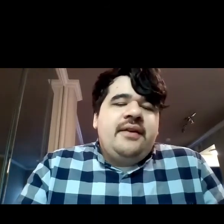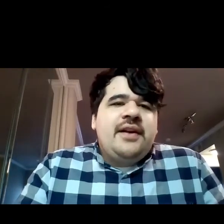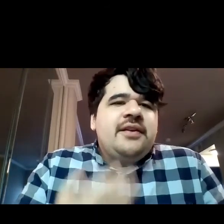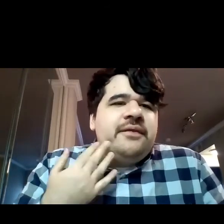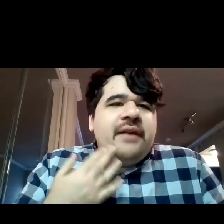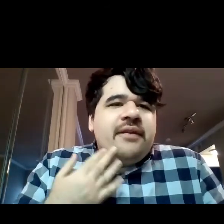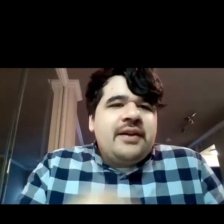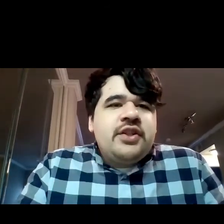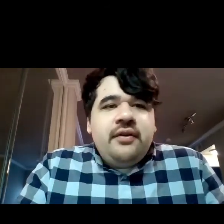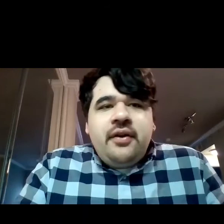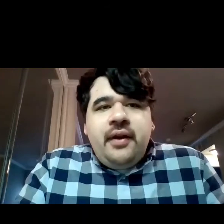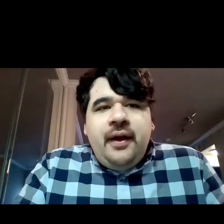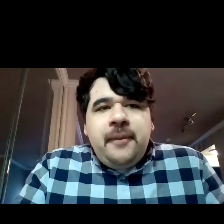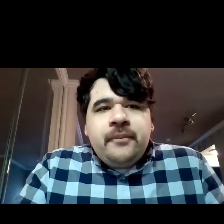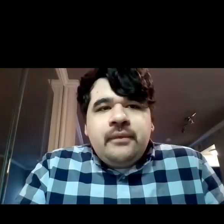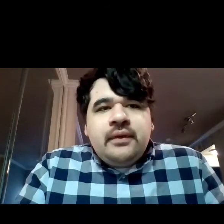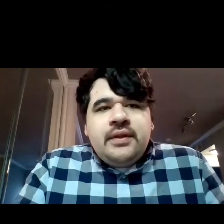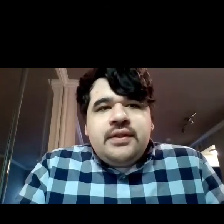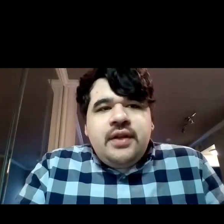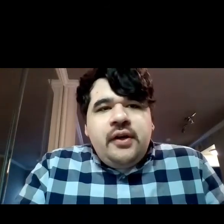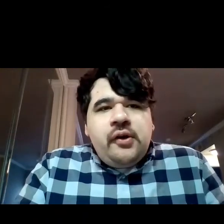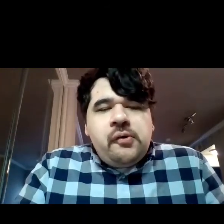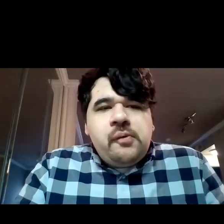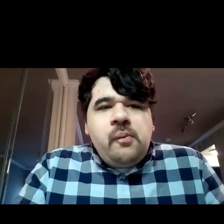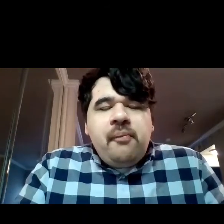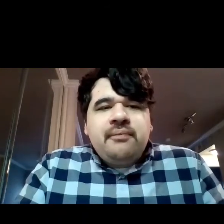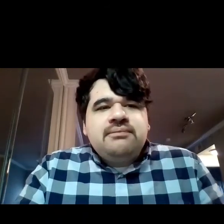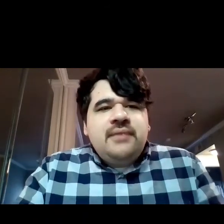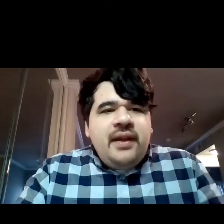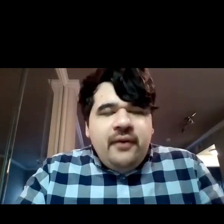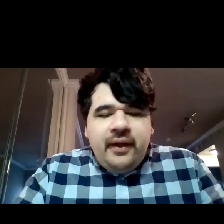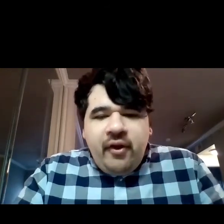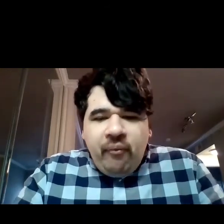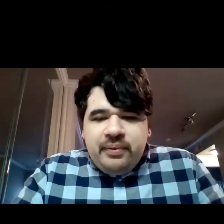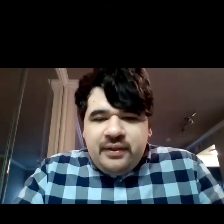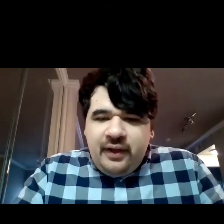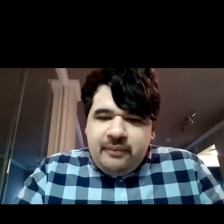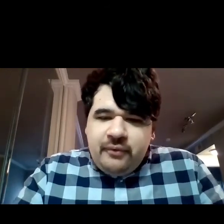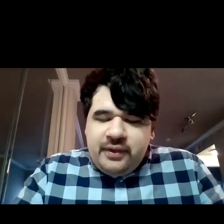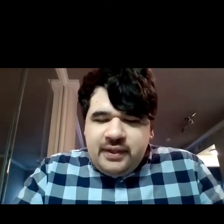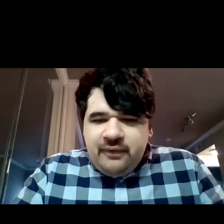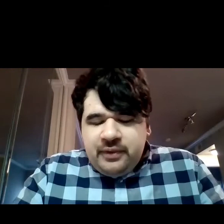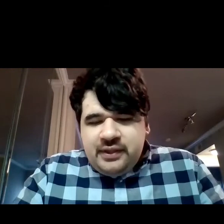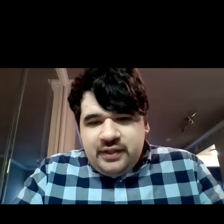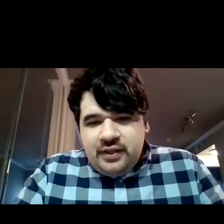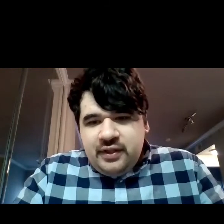and I've got a little five o'clock shadow going on. So anyway, I'm going to give a presentation,